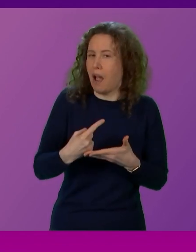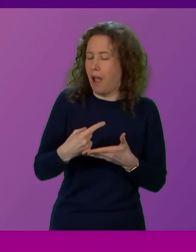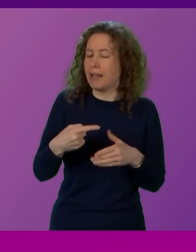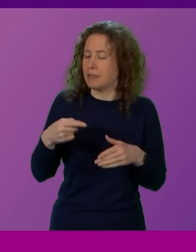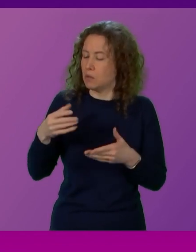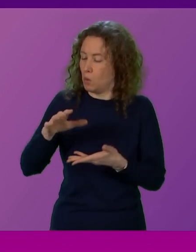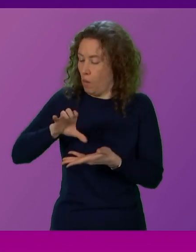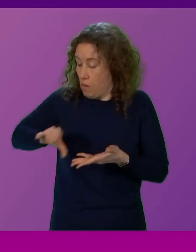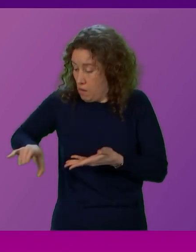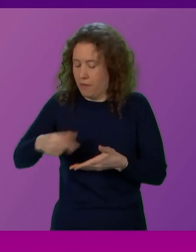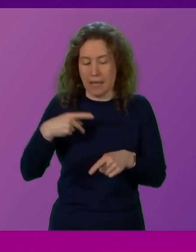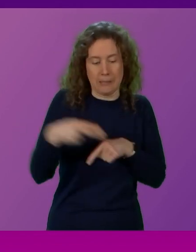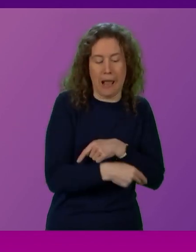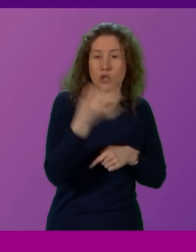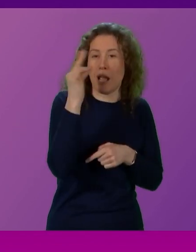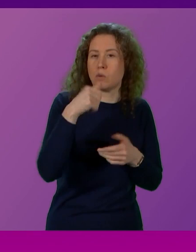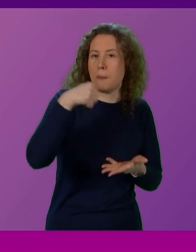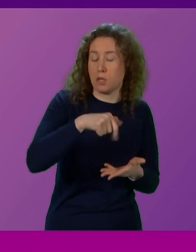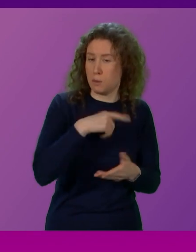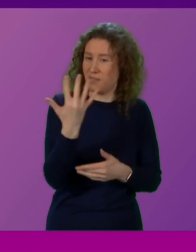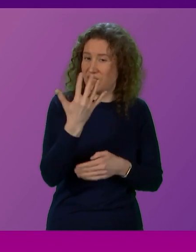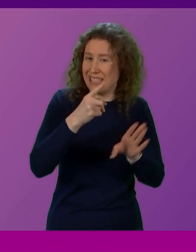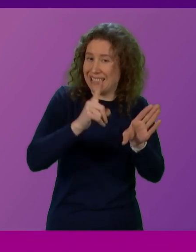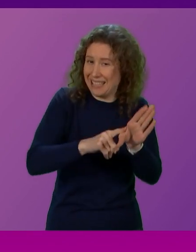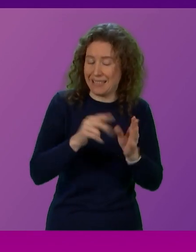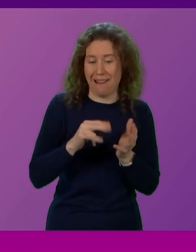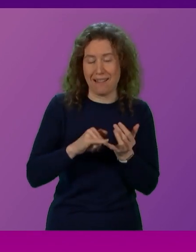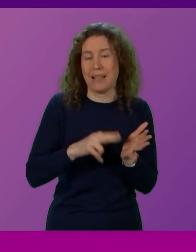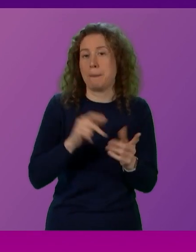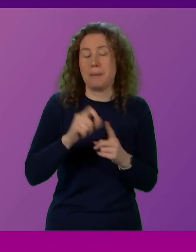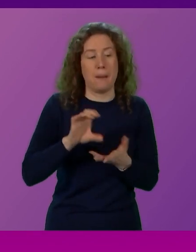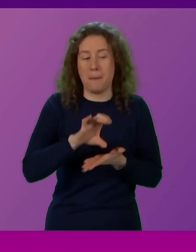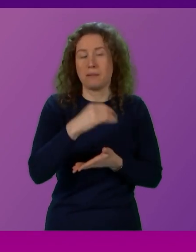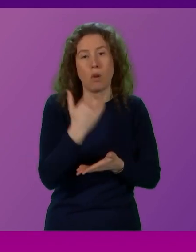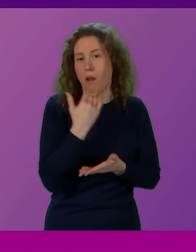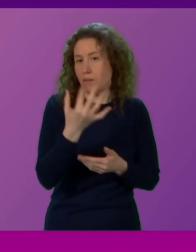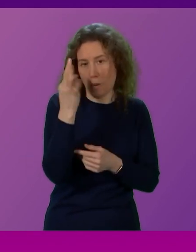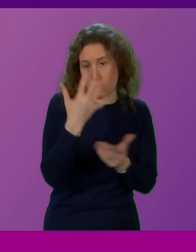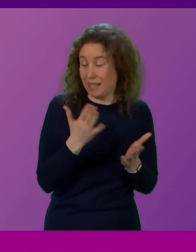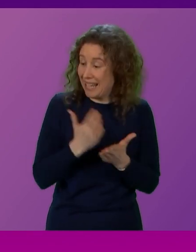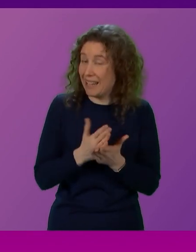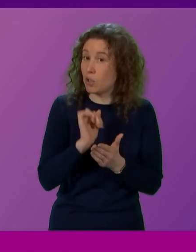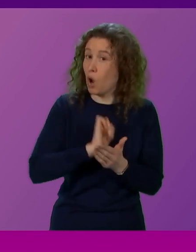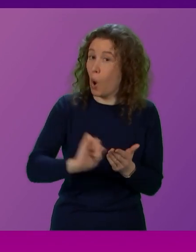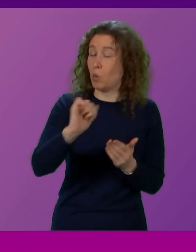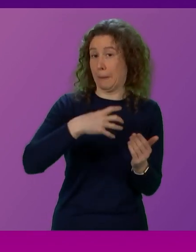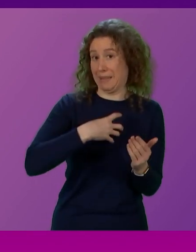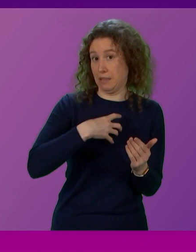For 15 years, the SNP has underfunded councils, even when her ministers had more money to